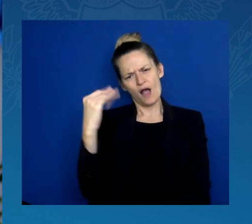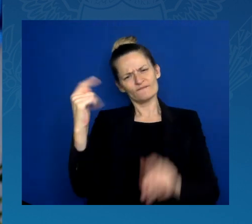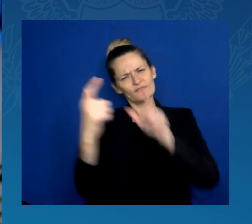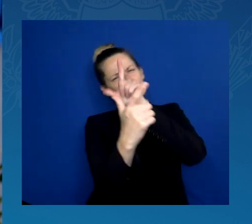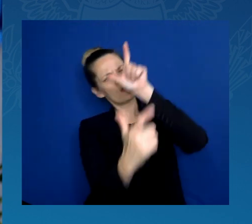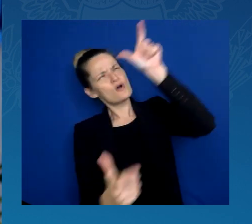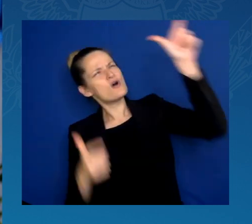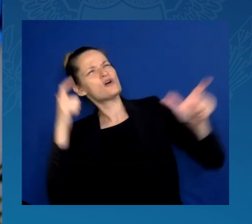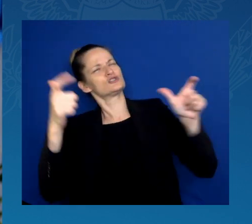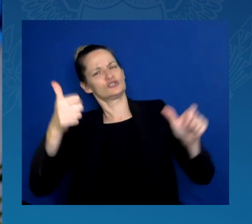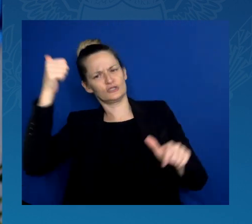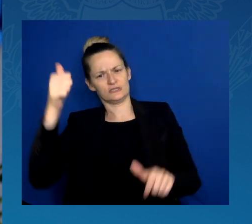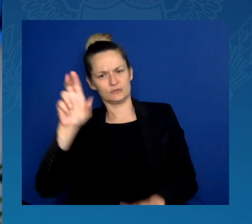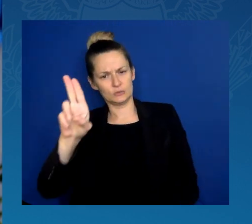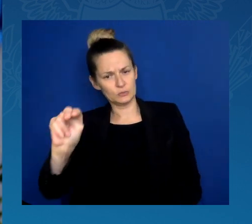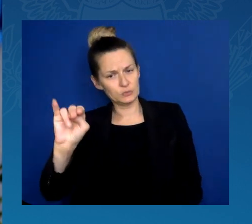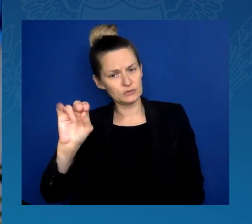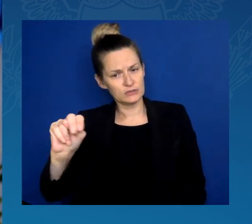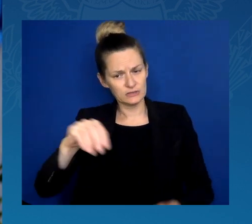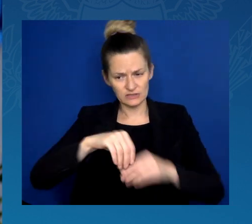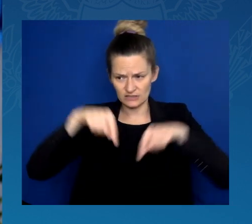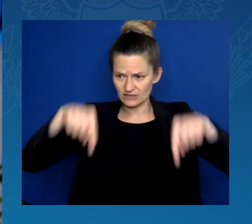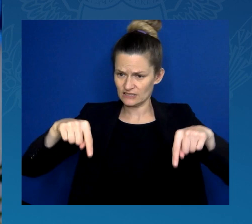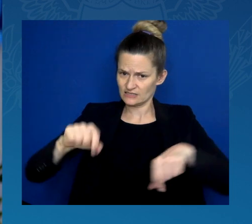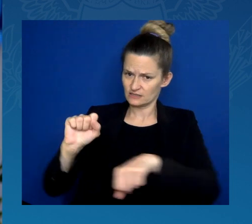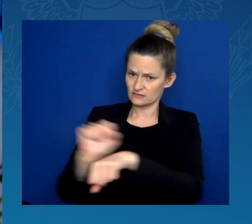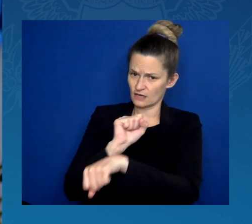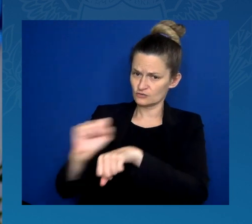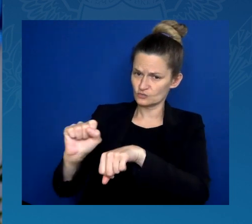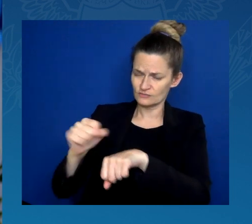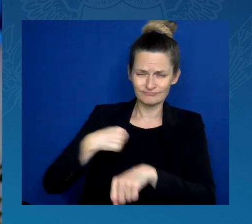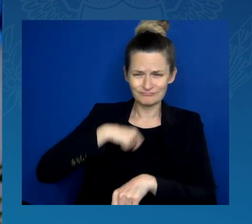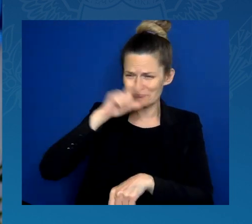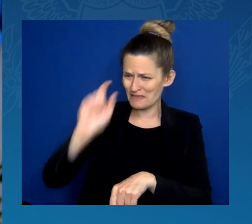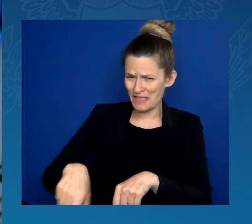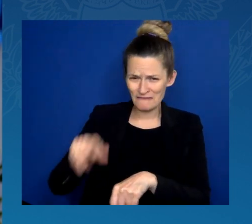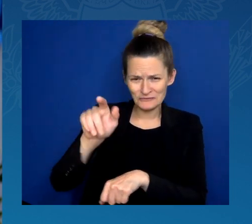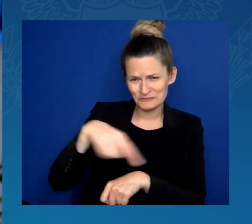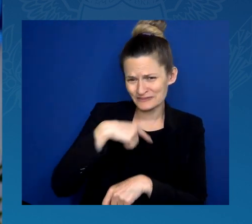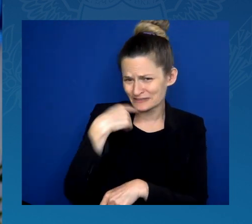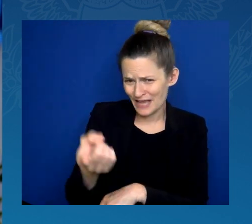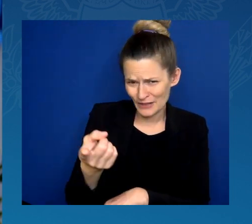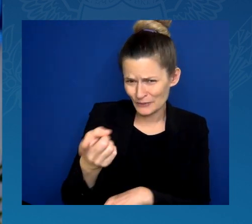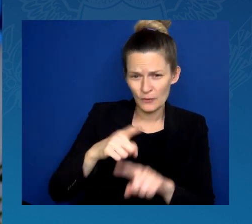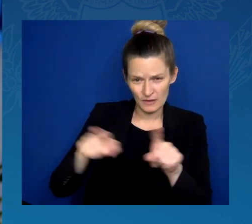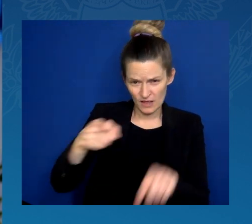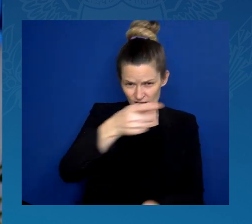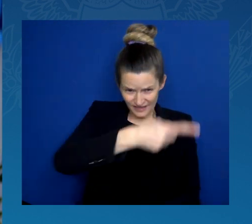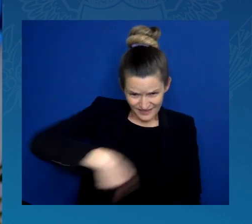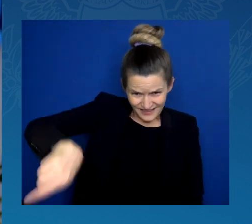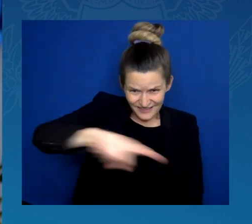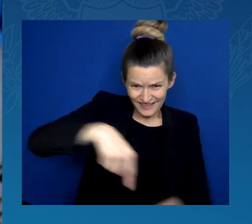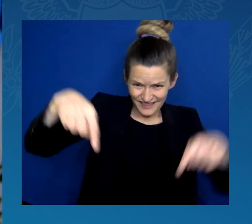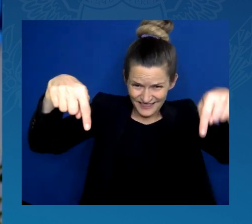And for you then, this work will mean more jobs, more job security, and better pay.